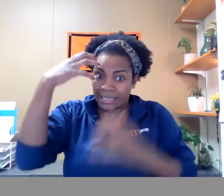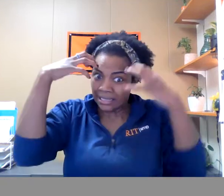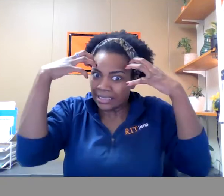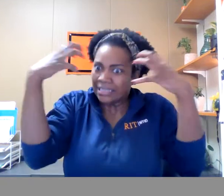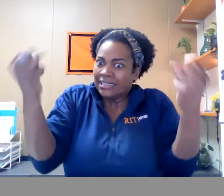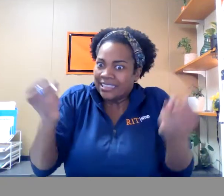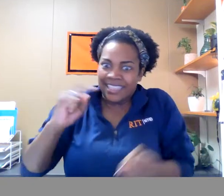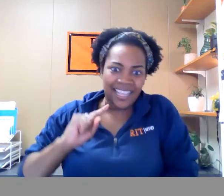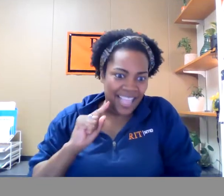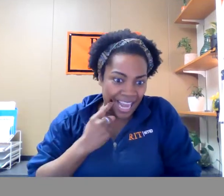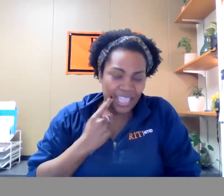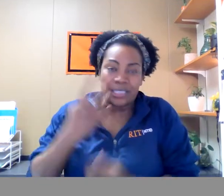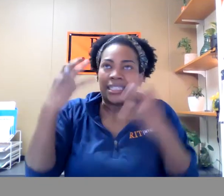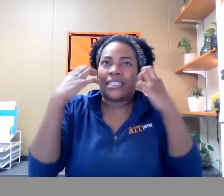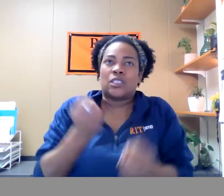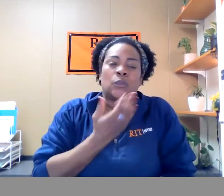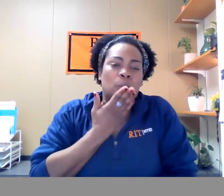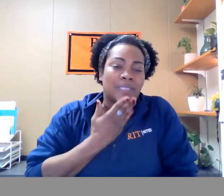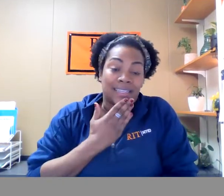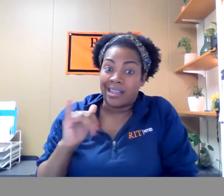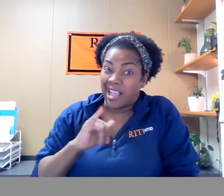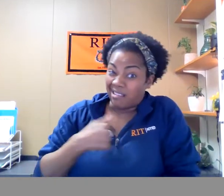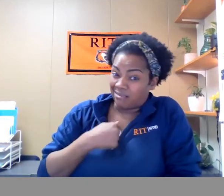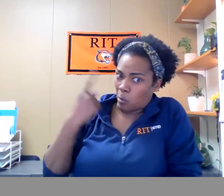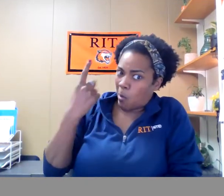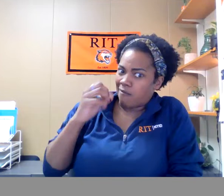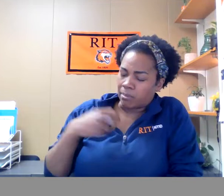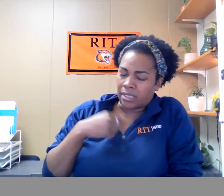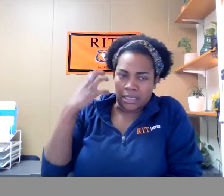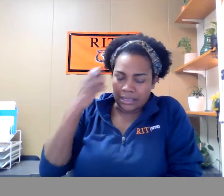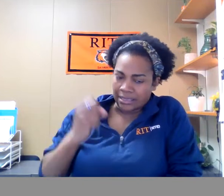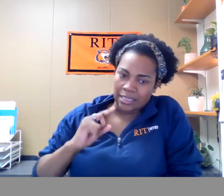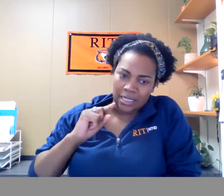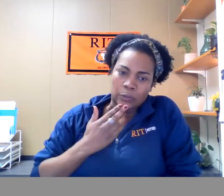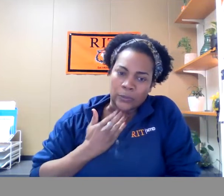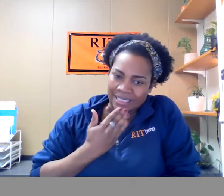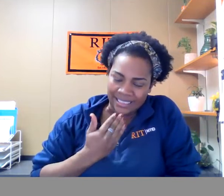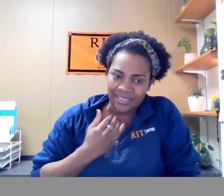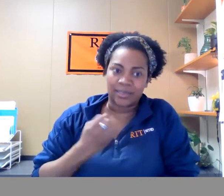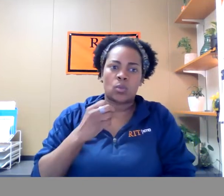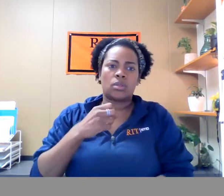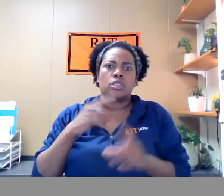And, you know, that's something you're going to memorize-- "sweet," like, OK, and their name is Sweet Dash.